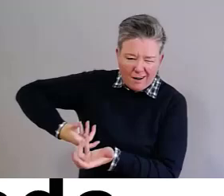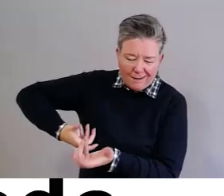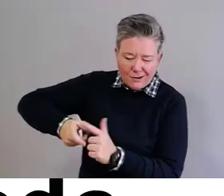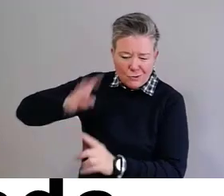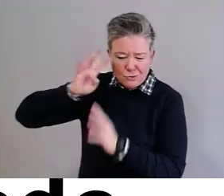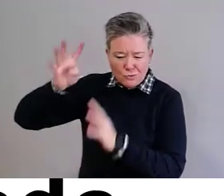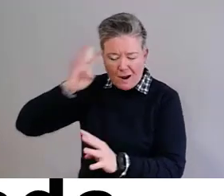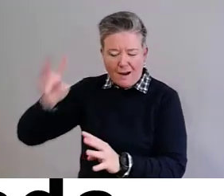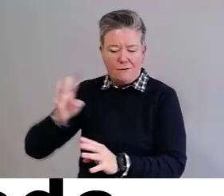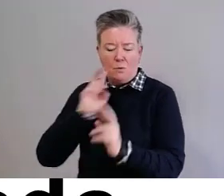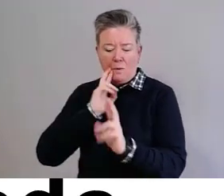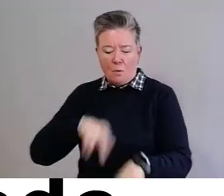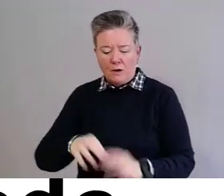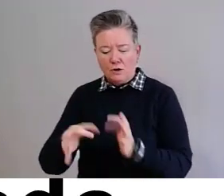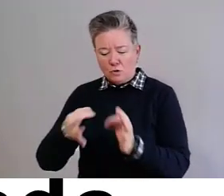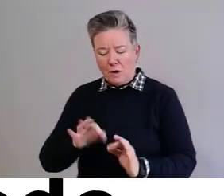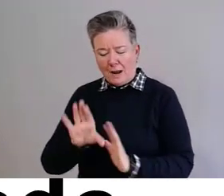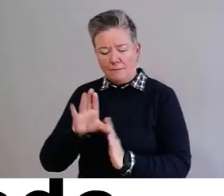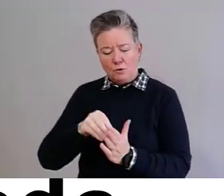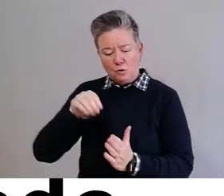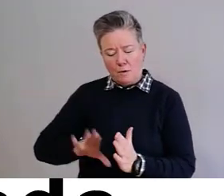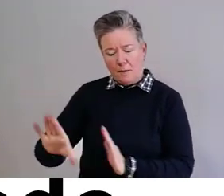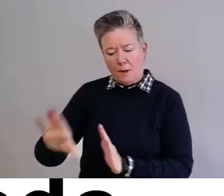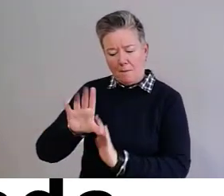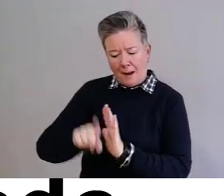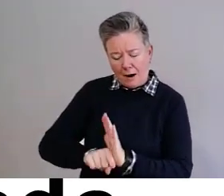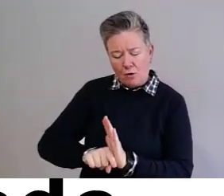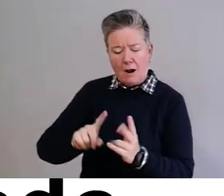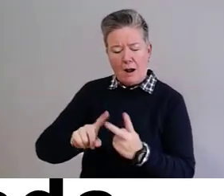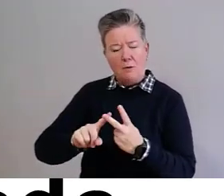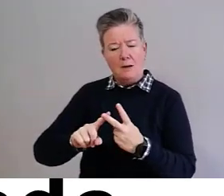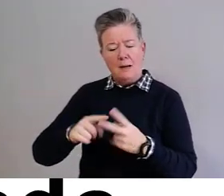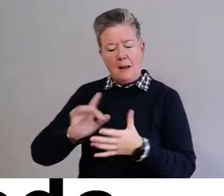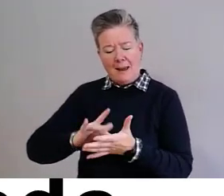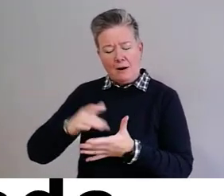students' background, their summary of medical records,